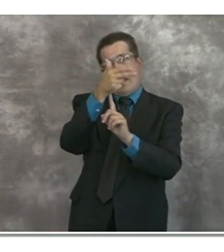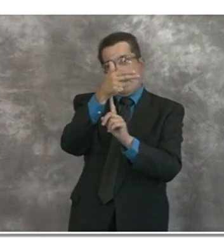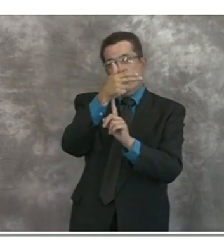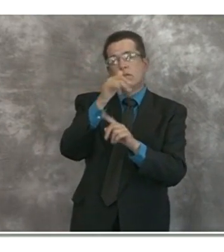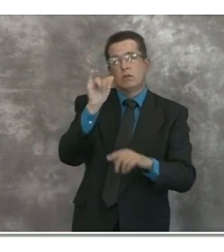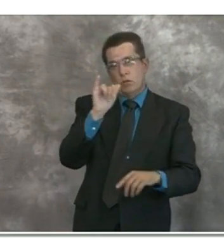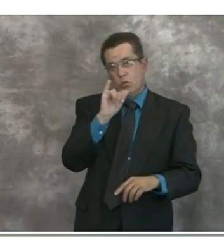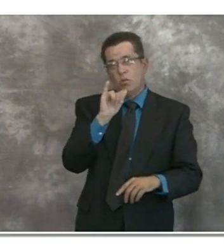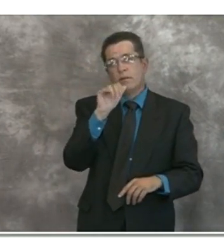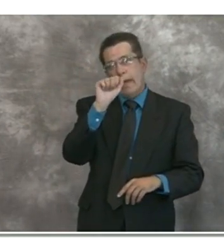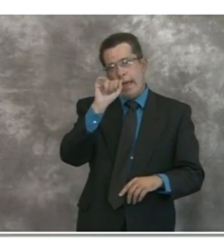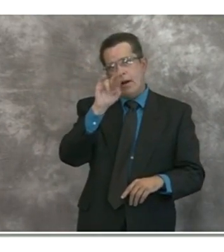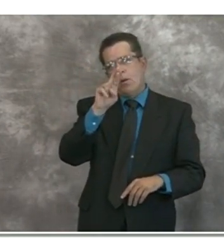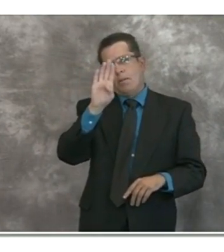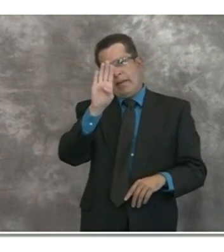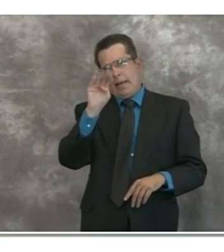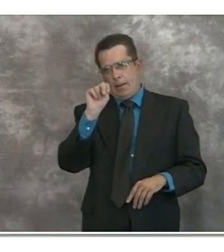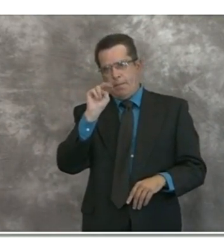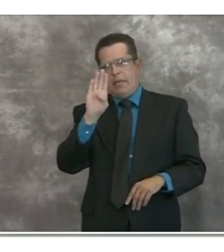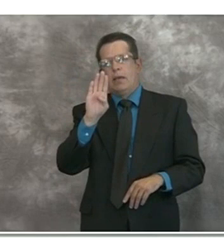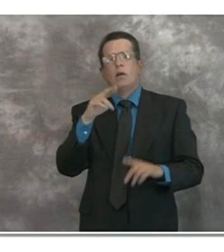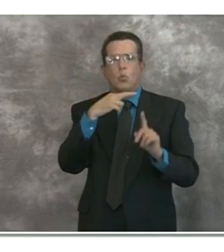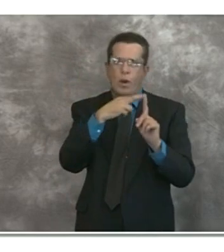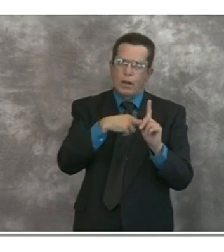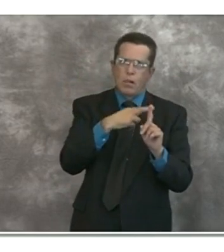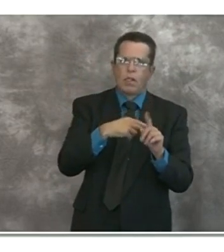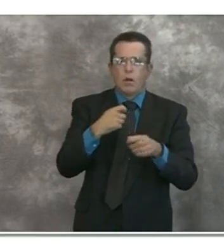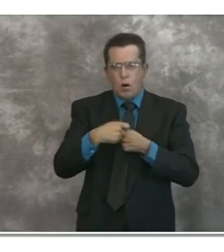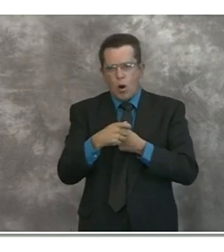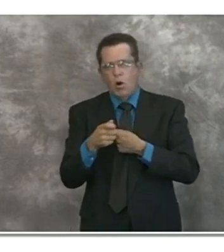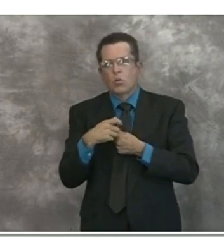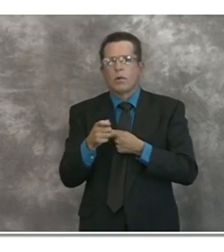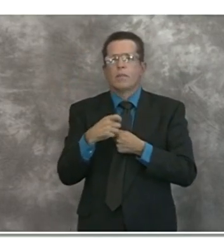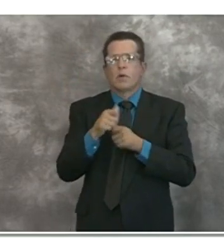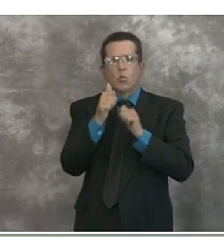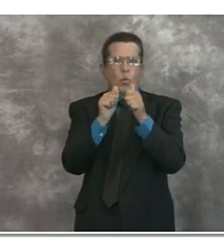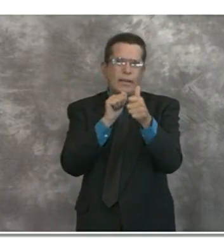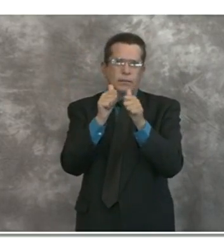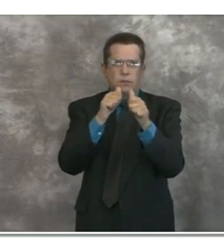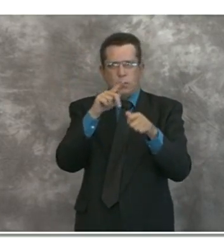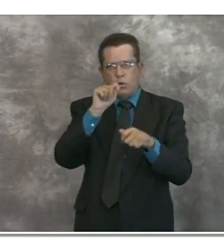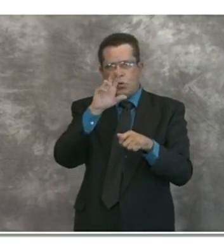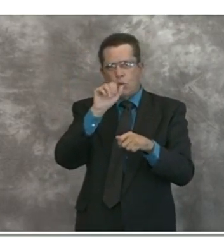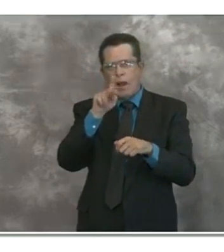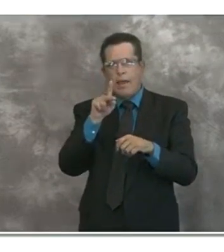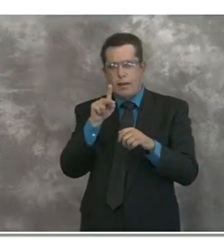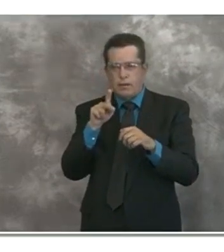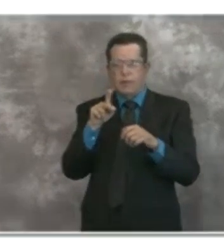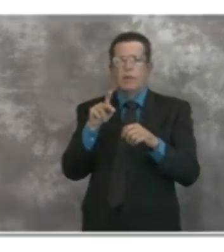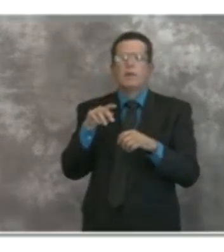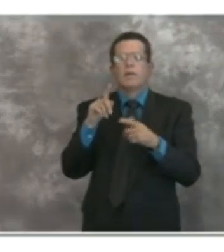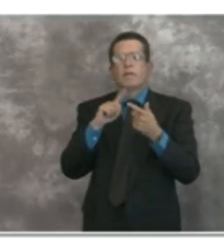SPORTS. GYMS AND FITNESS FACILITIES BARS AND WINERIES PER PRIMARILY BARS AND WINERIES HOTELS WHICH DO